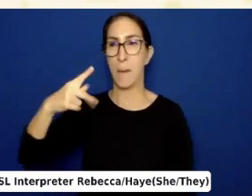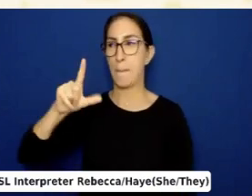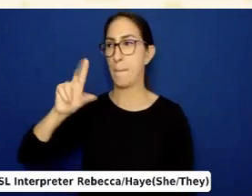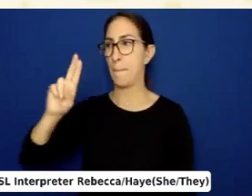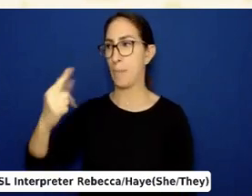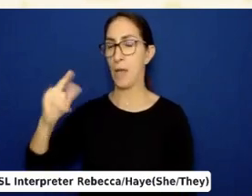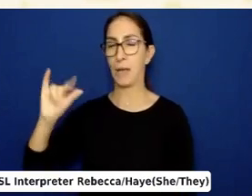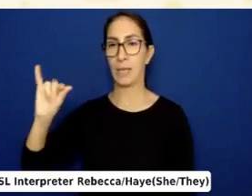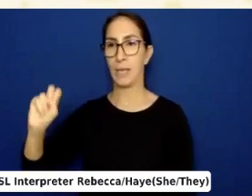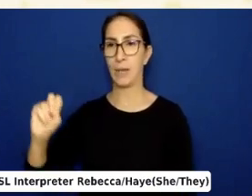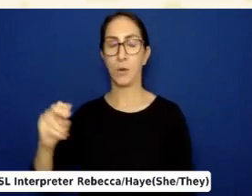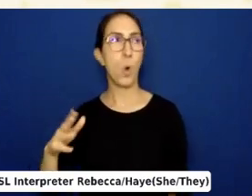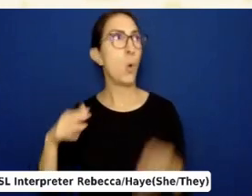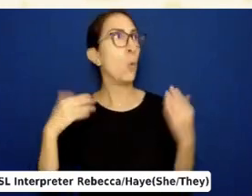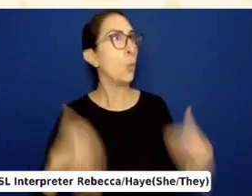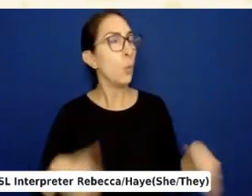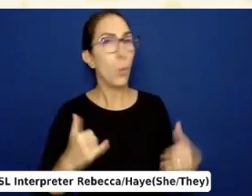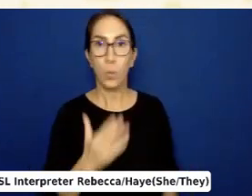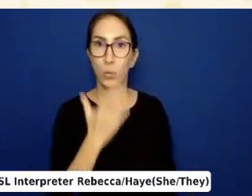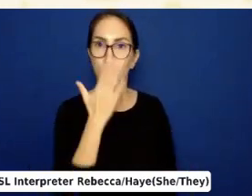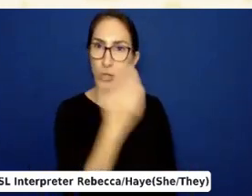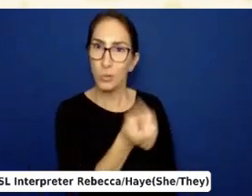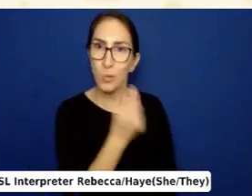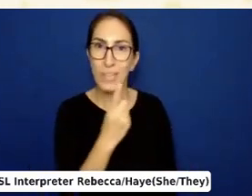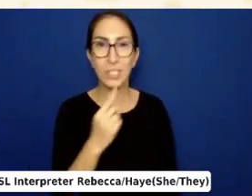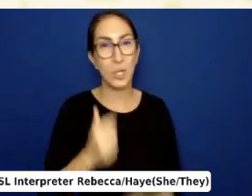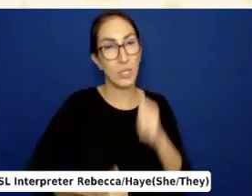This is a good question, because most of the libraries are really expensive.